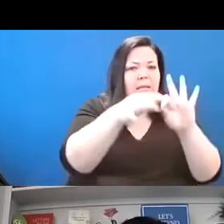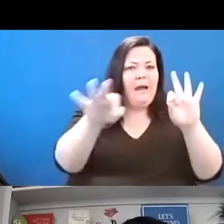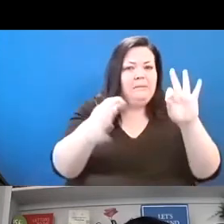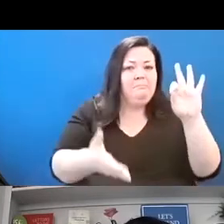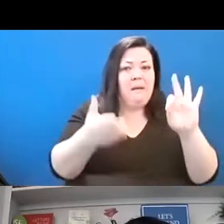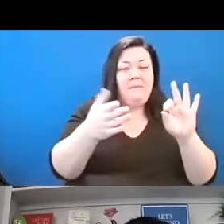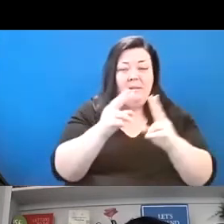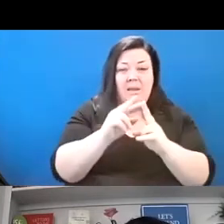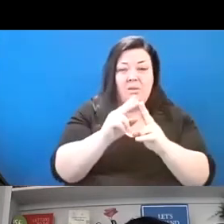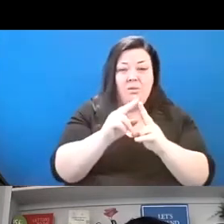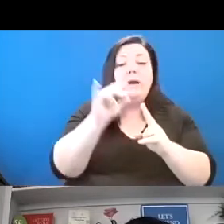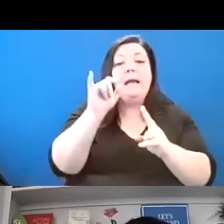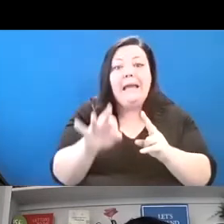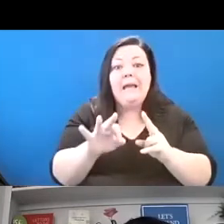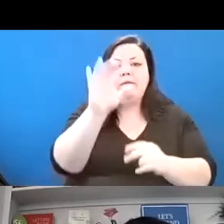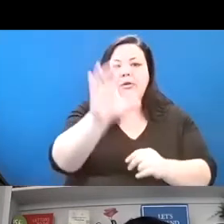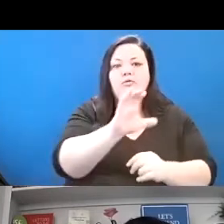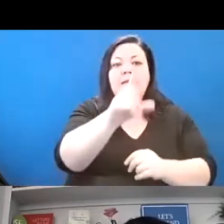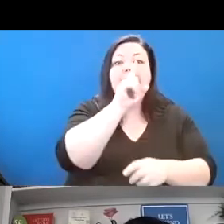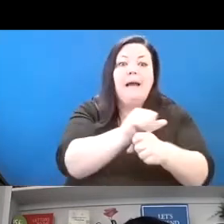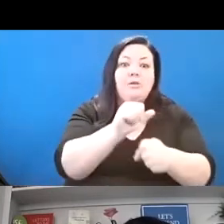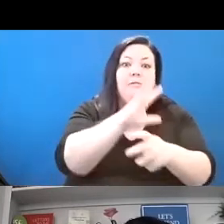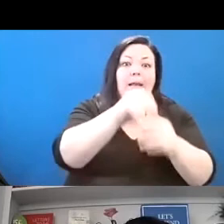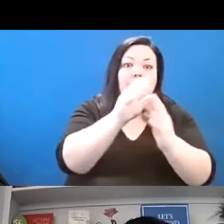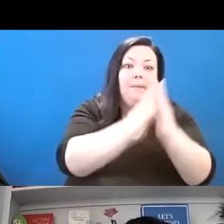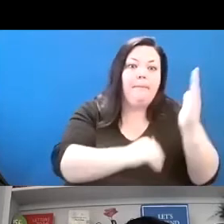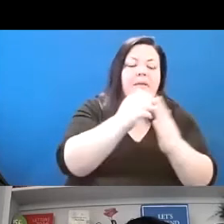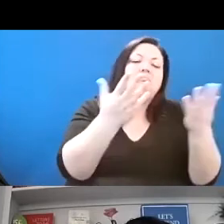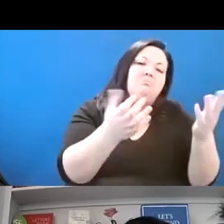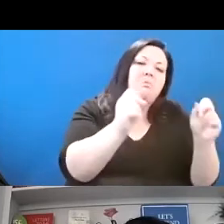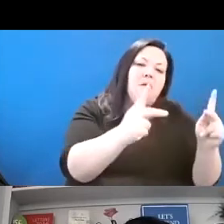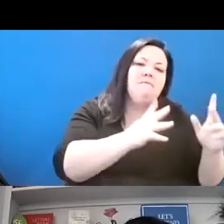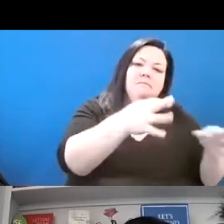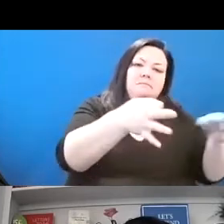if if christ is actually in the painting then it could be descriptive but since we can't really see